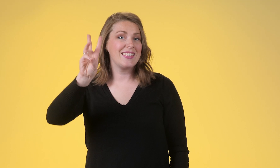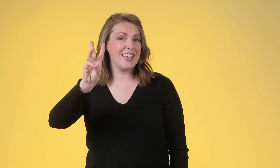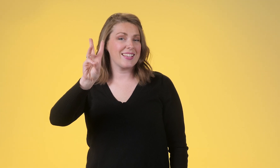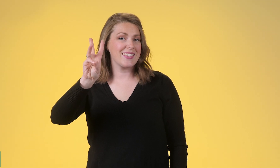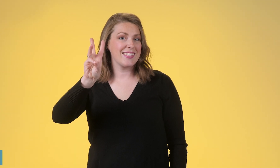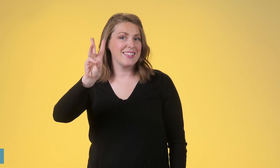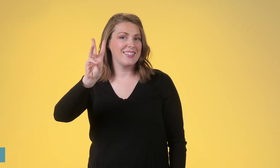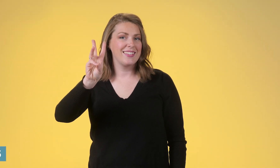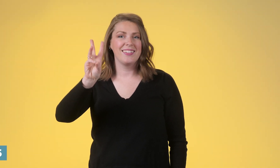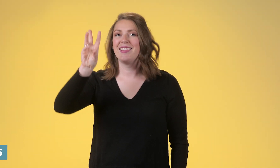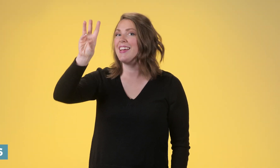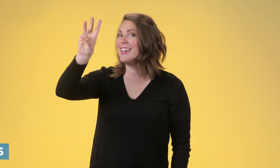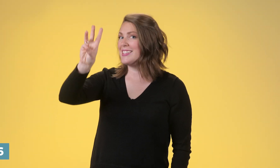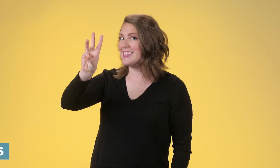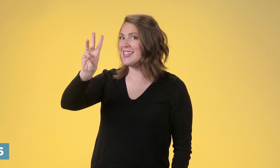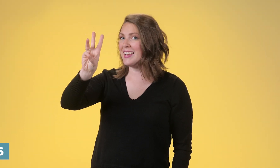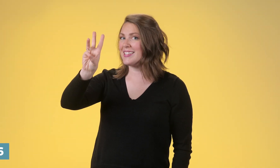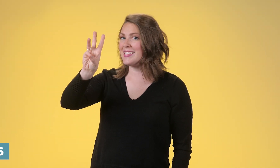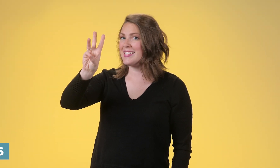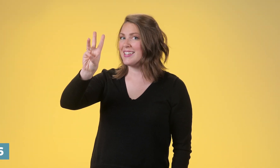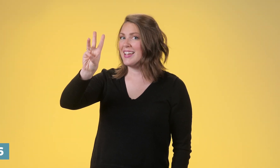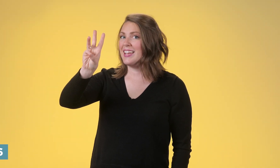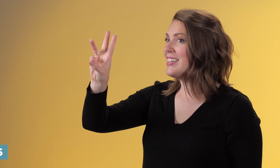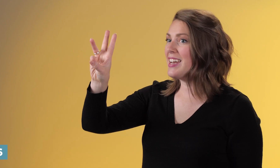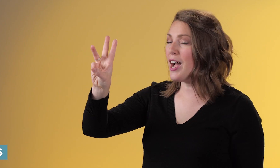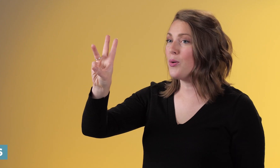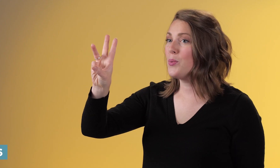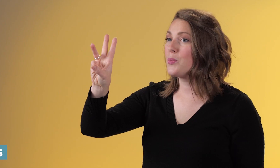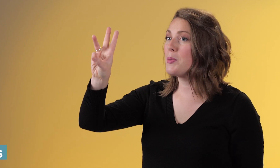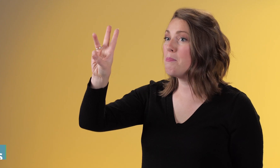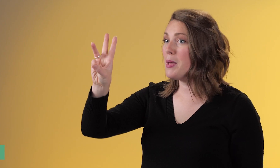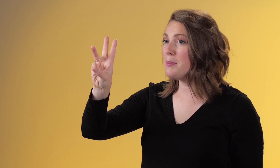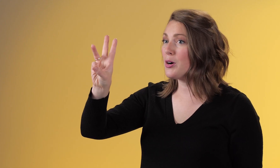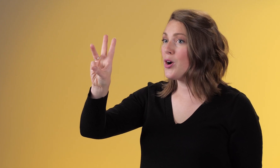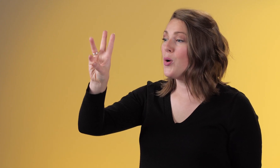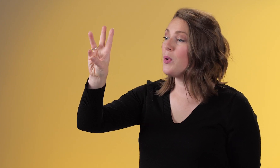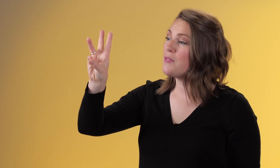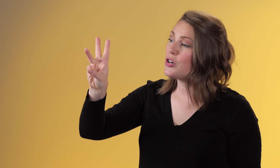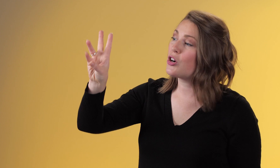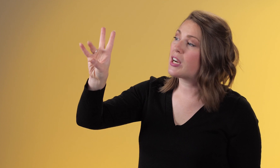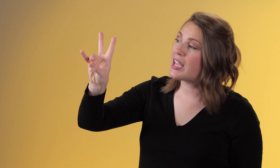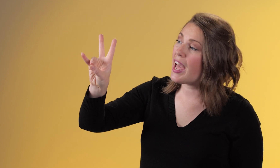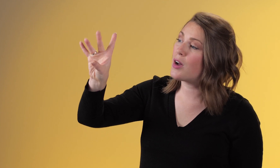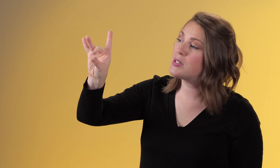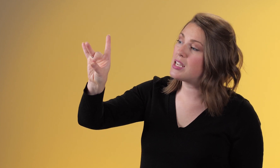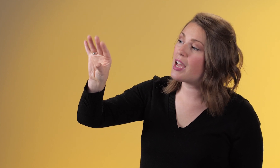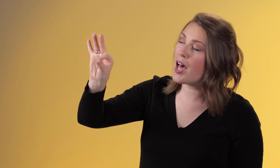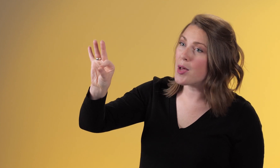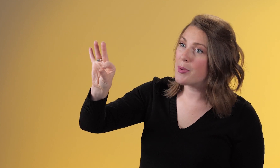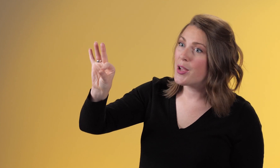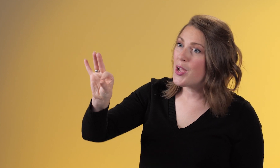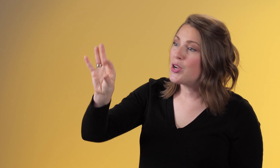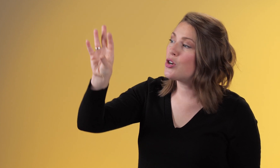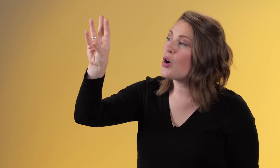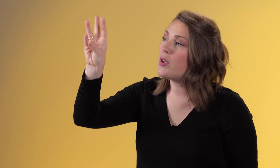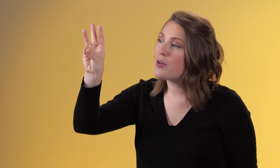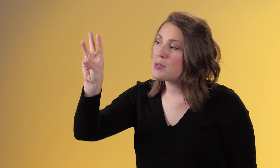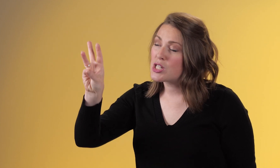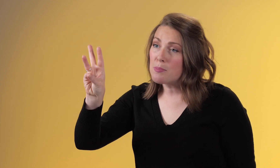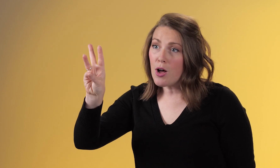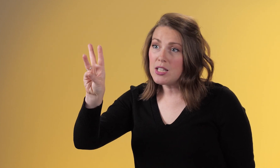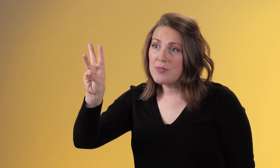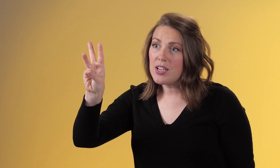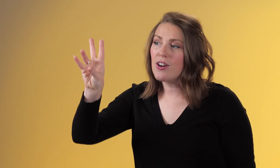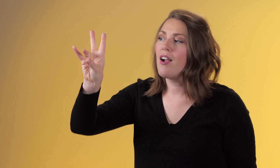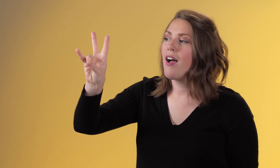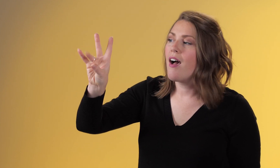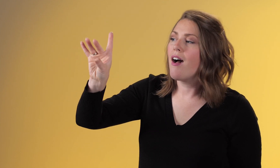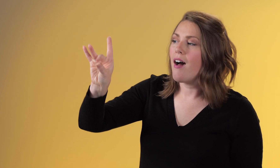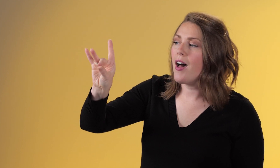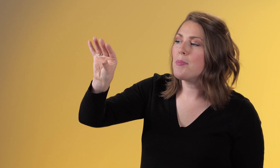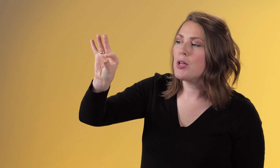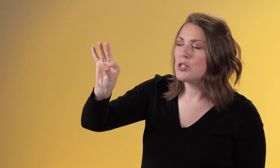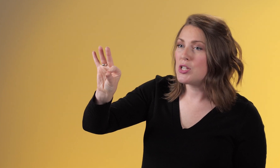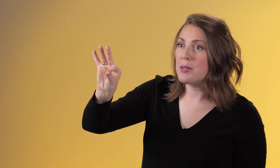'Six, six,' now remember whenever you're counting up you're going from the smallest finger up to the